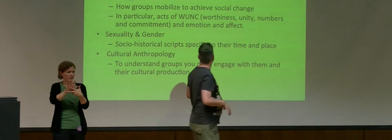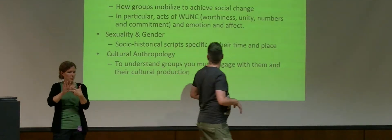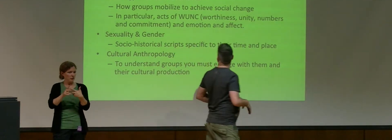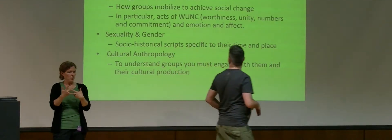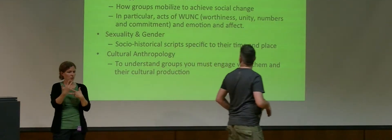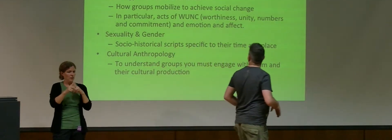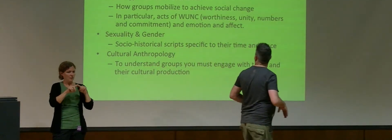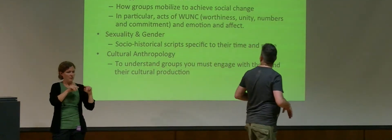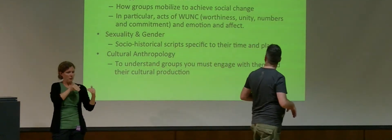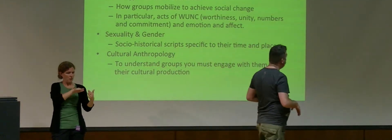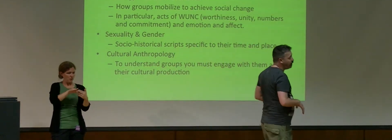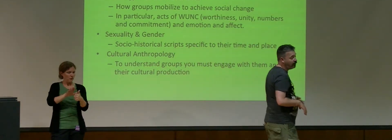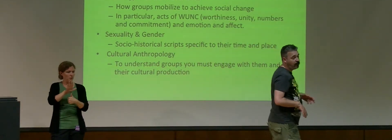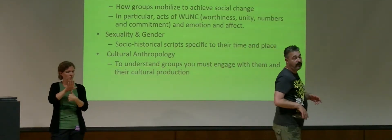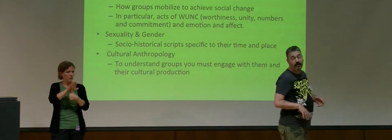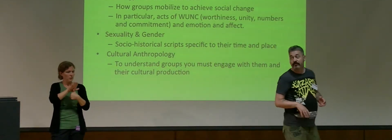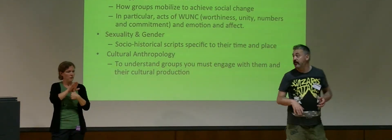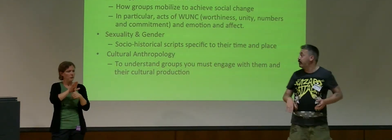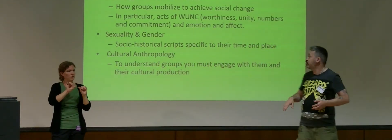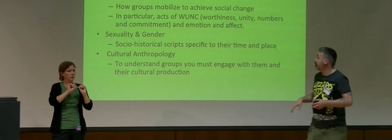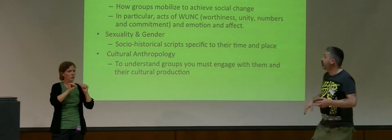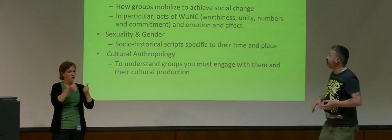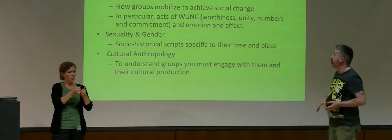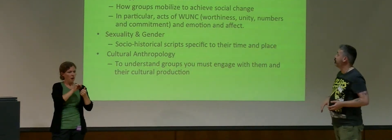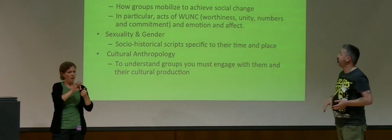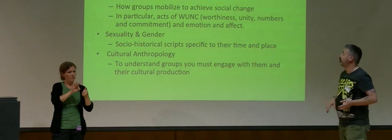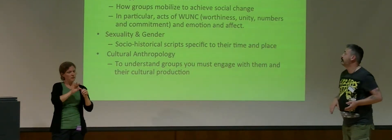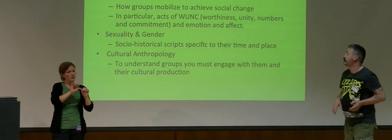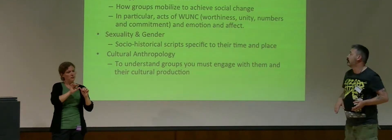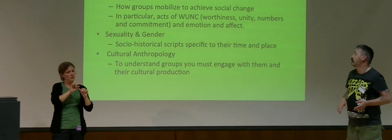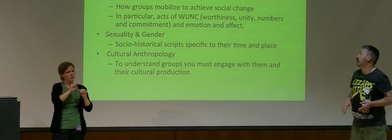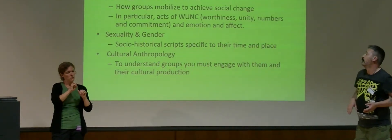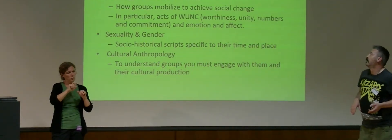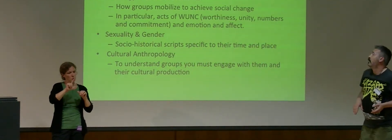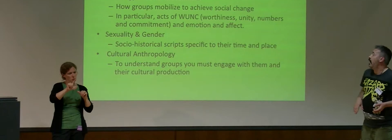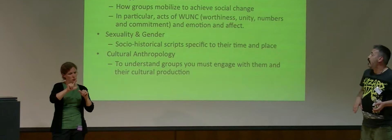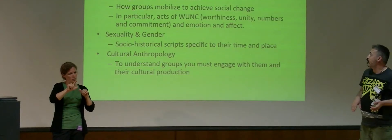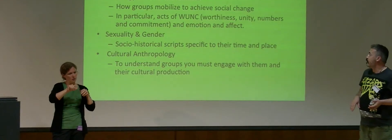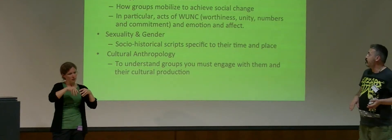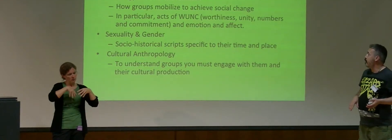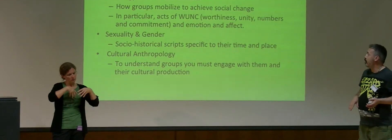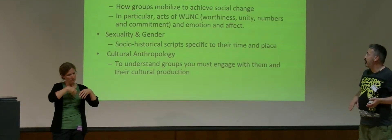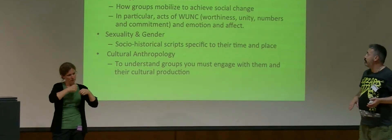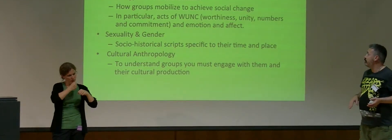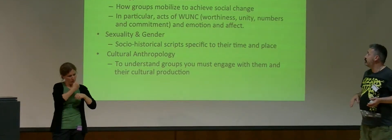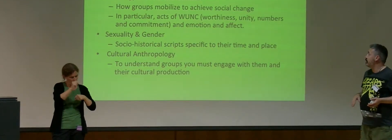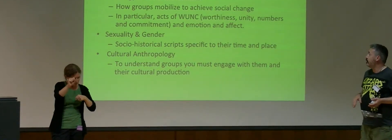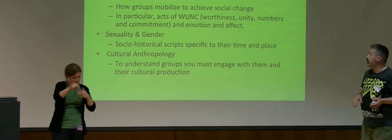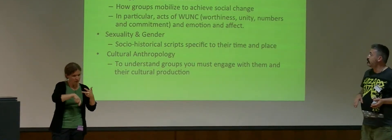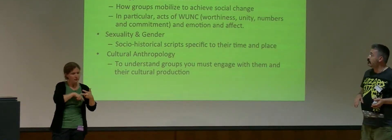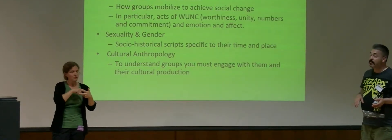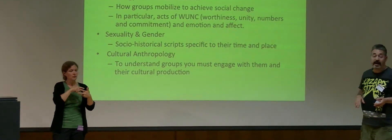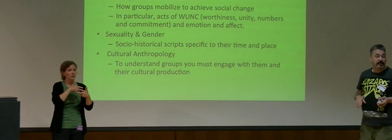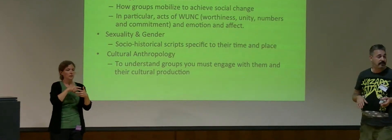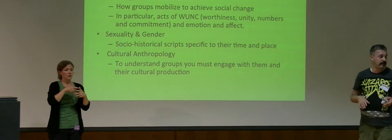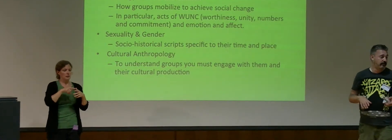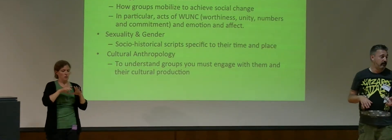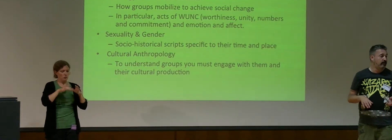First of all, sociology of social movements. How groups mobilize to achieve social change.